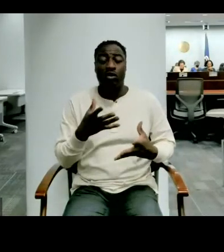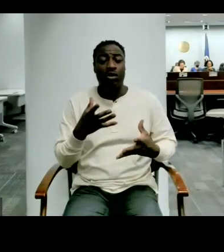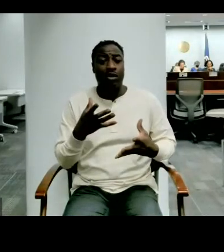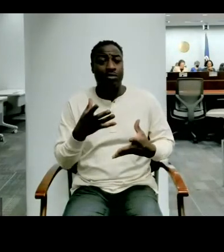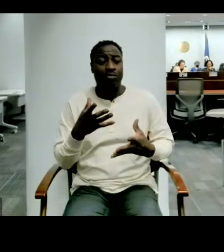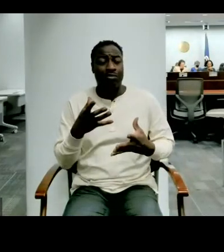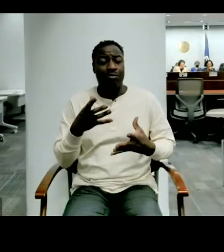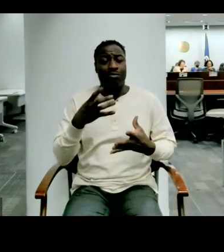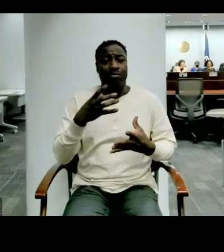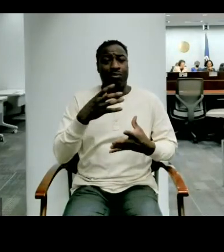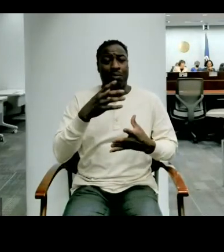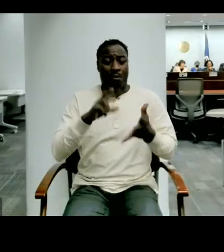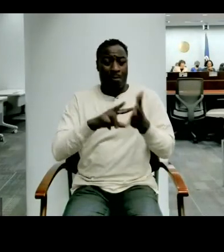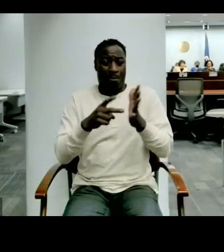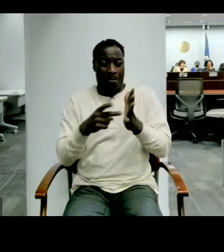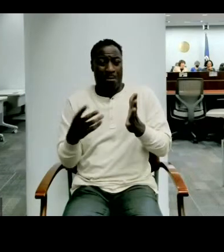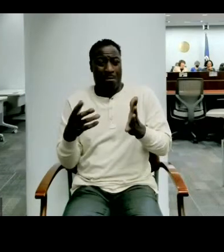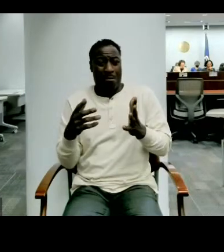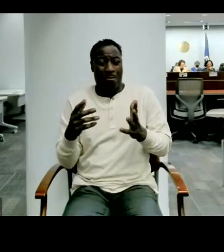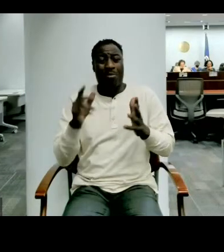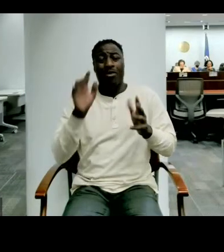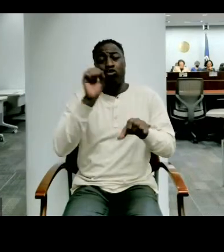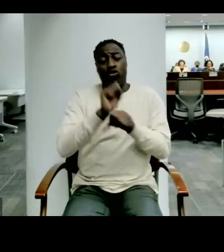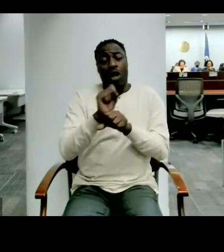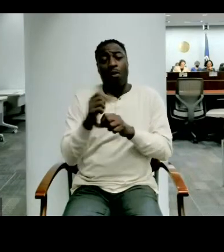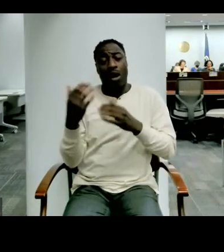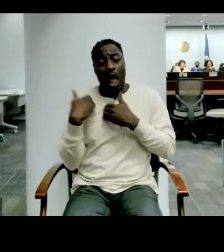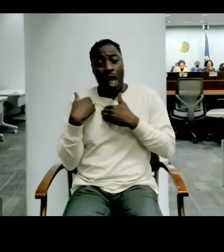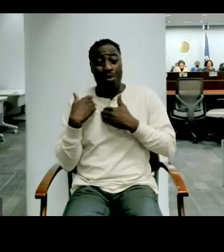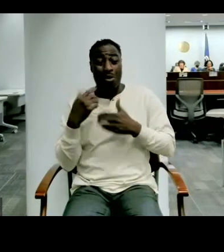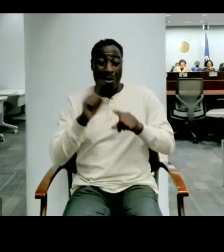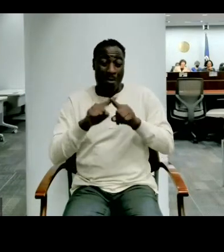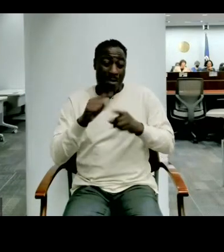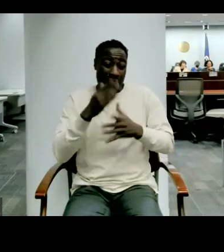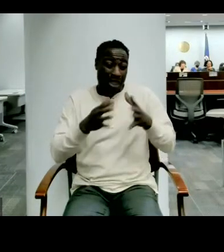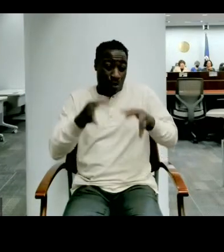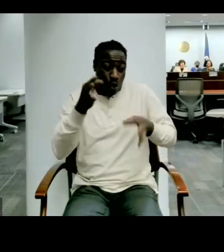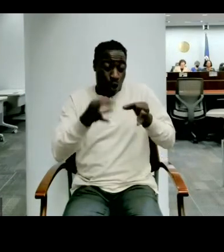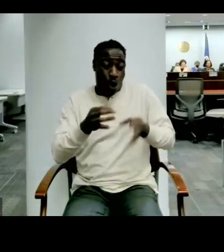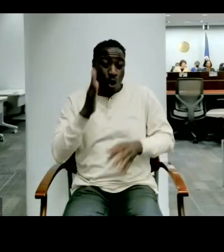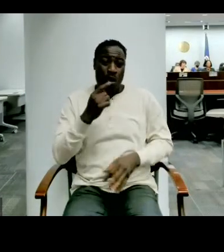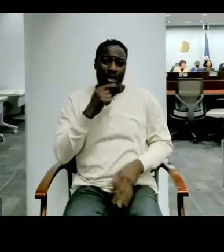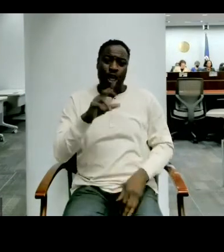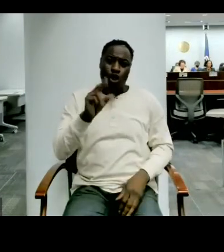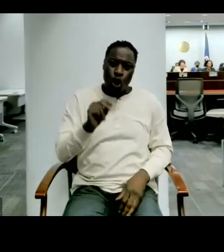But there are courts that have disagreed and say you need to have been disciplined or fired